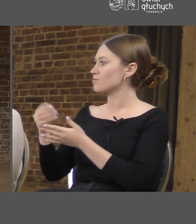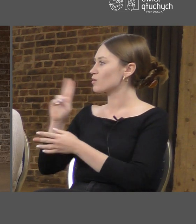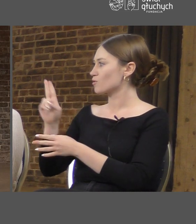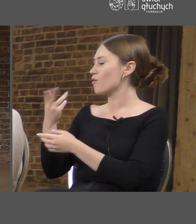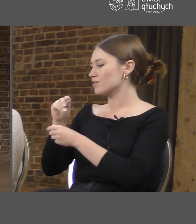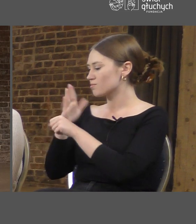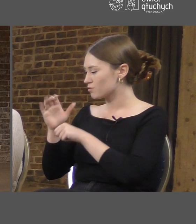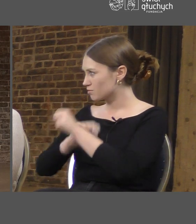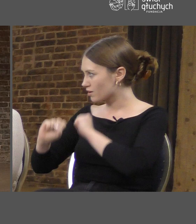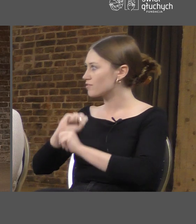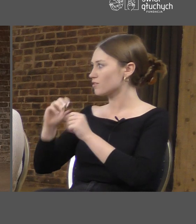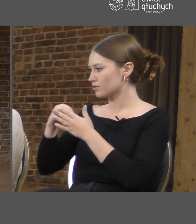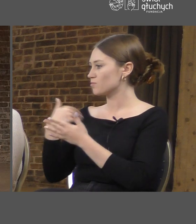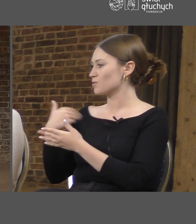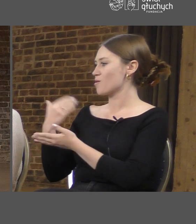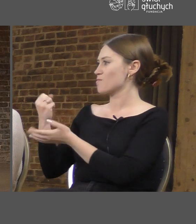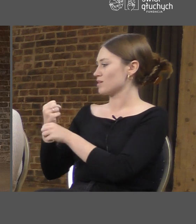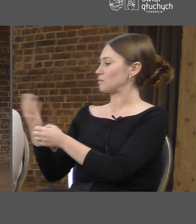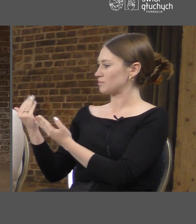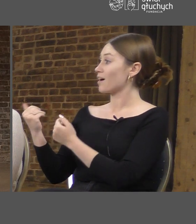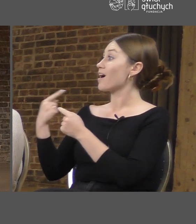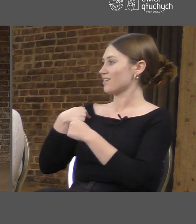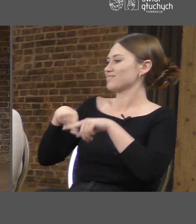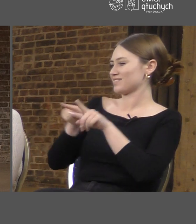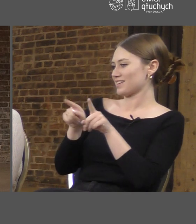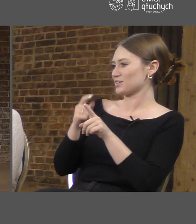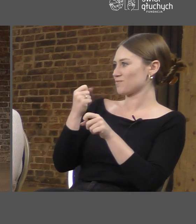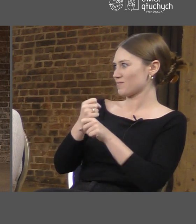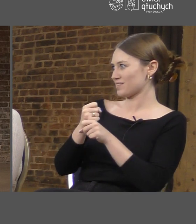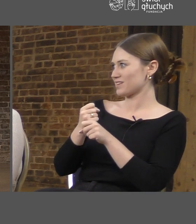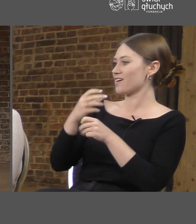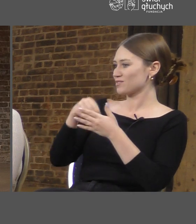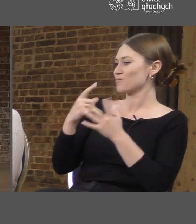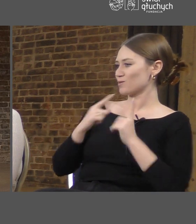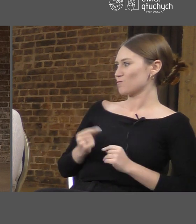and I am also a person with a disability. And at the time, when I was working as a counsellor,